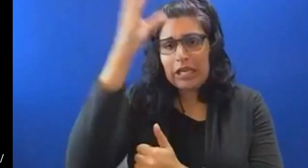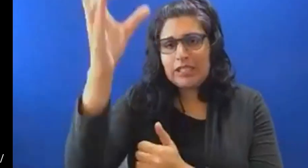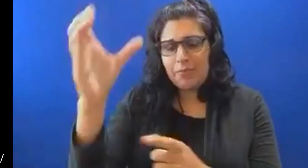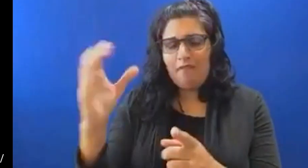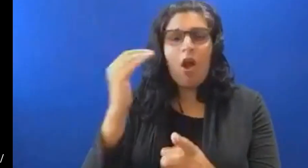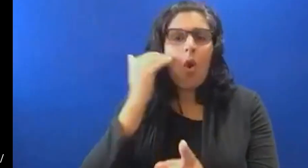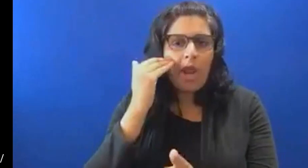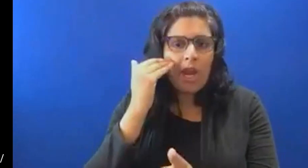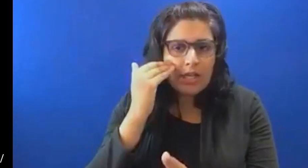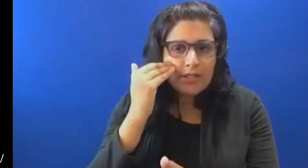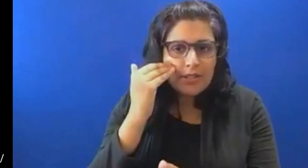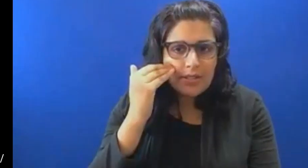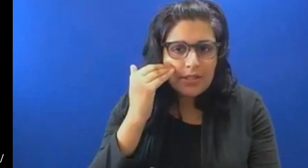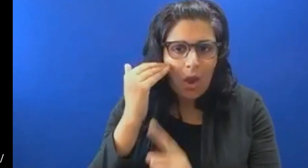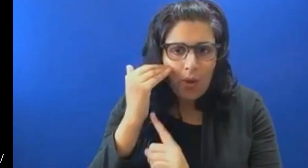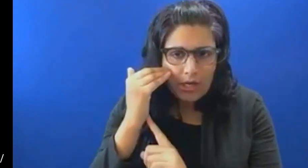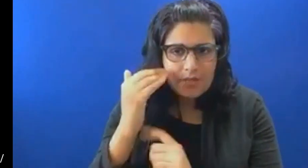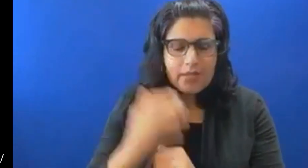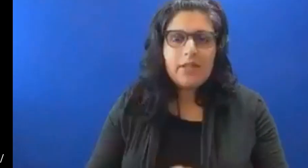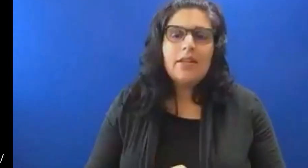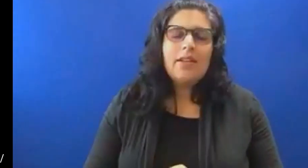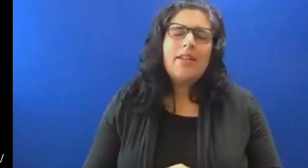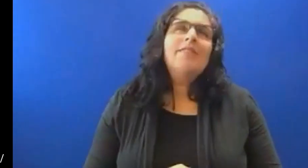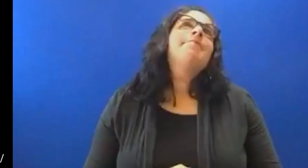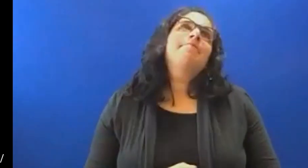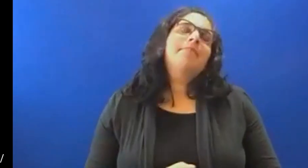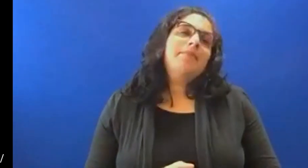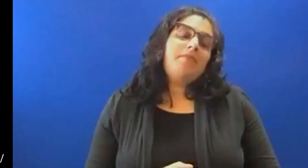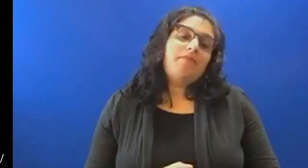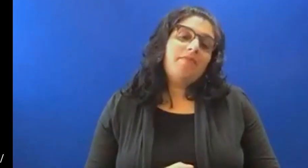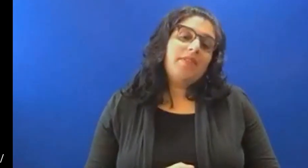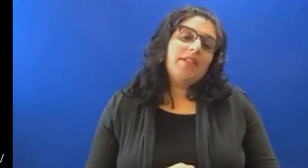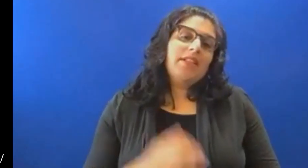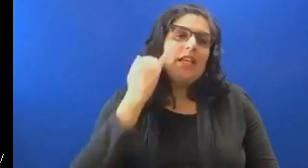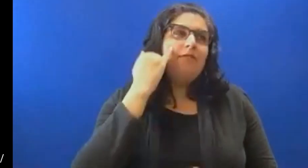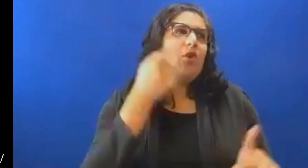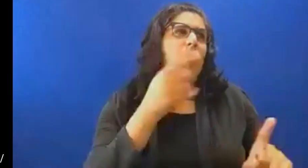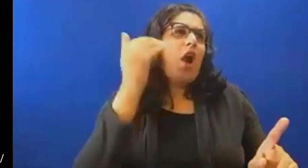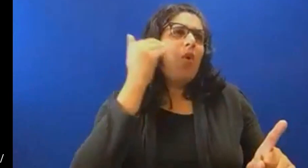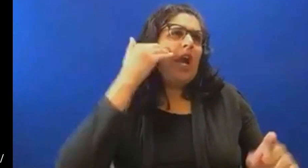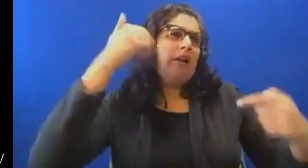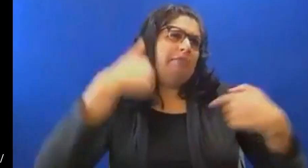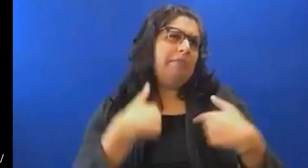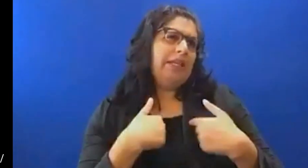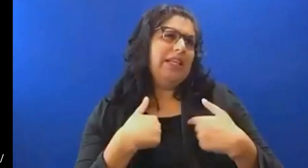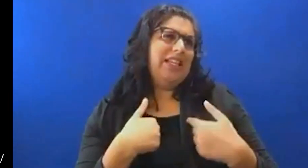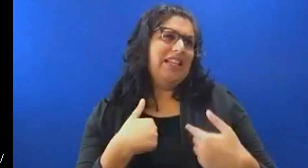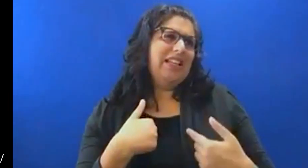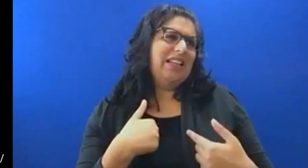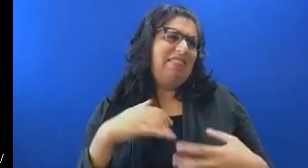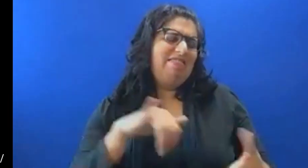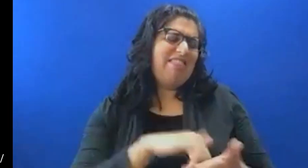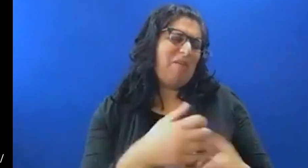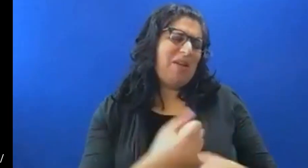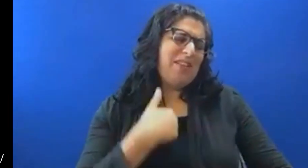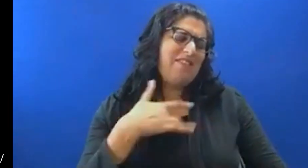I think being aware of myself in many ways makes me feel like I am a problem to be solved.